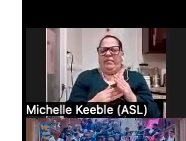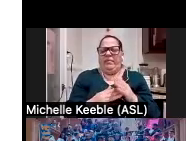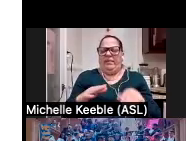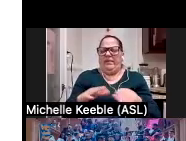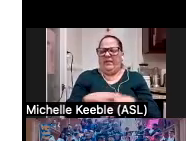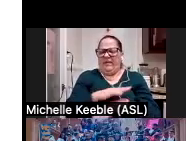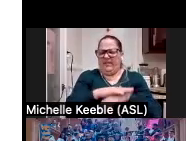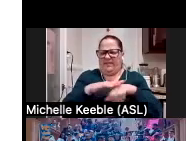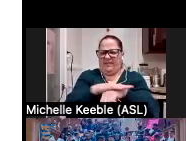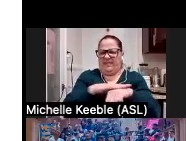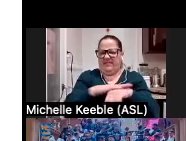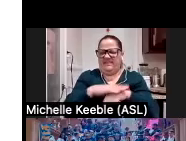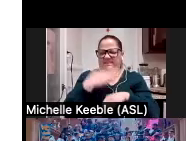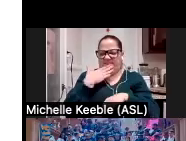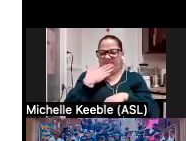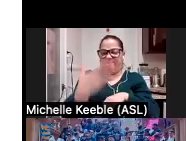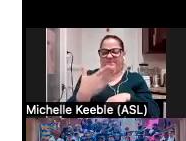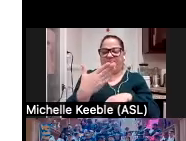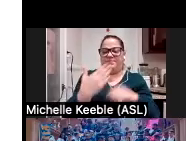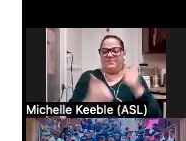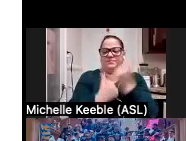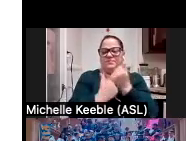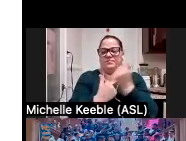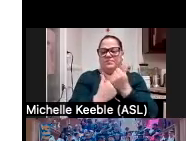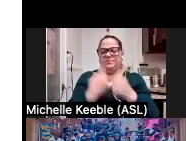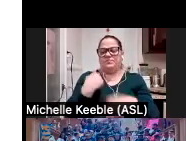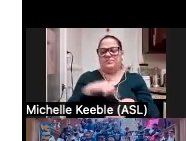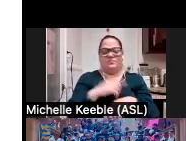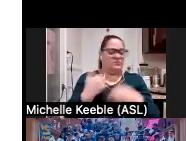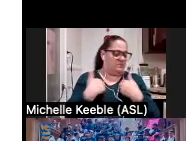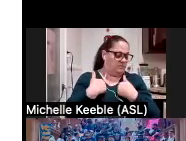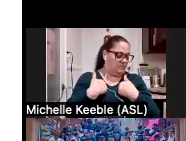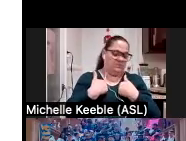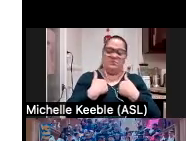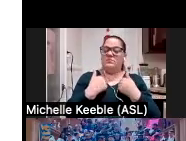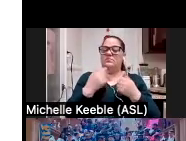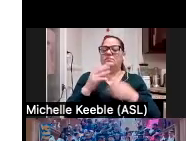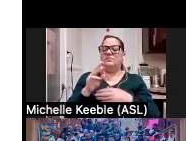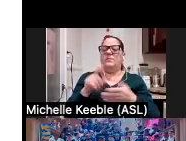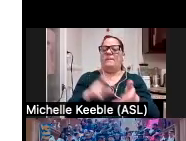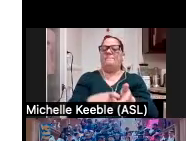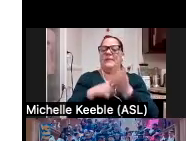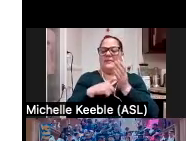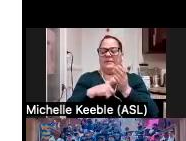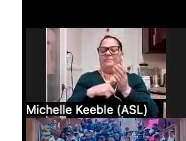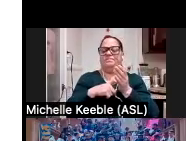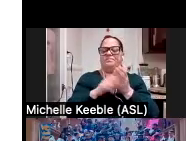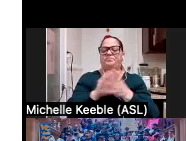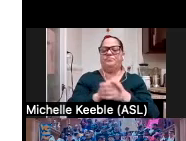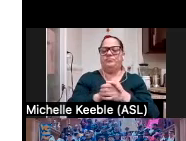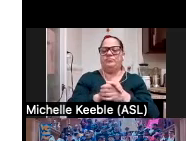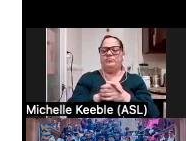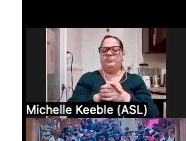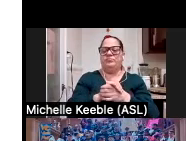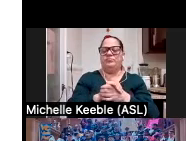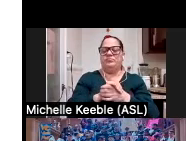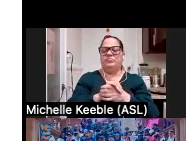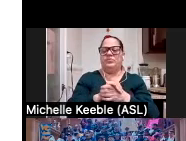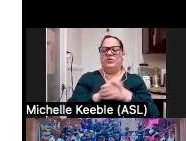were well equipped for equipped for us to meet our mandate. Um um with workshop number one as